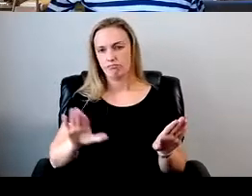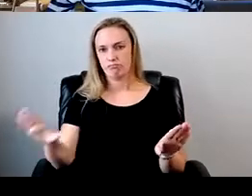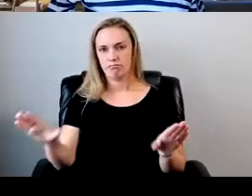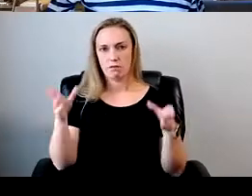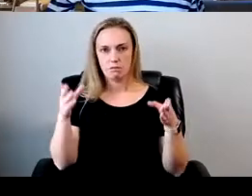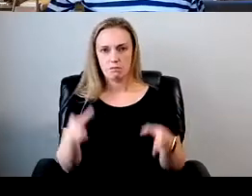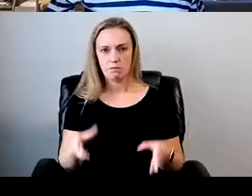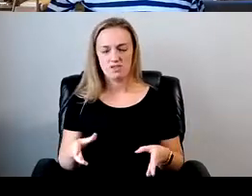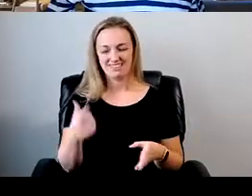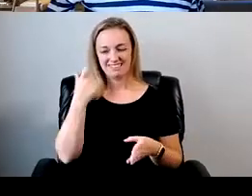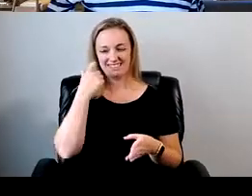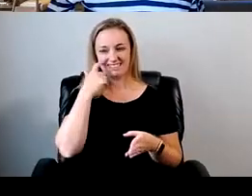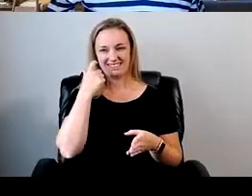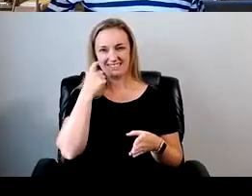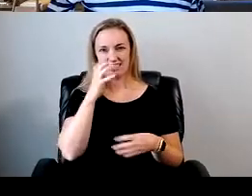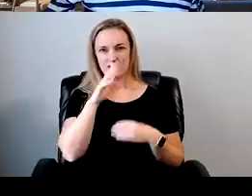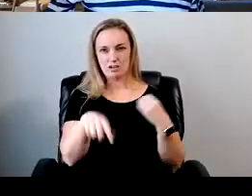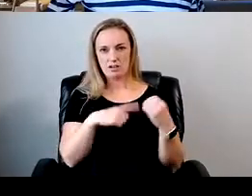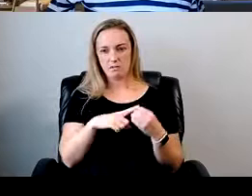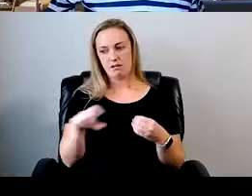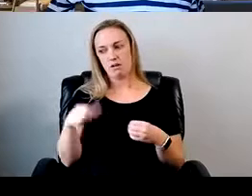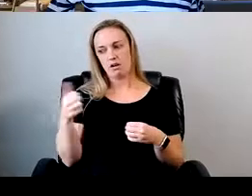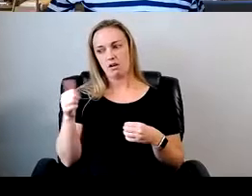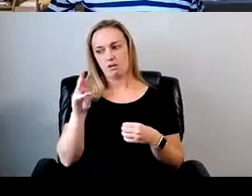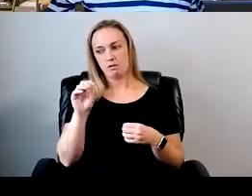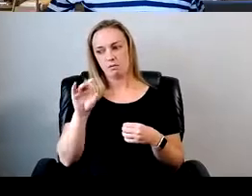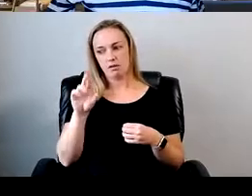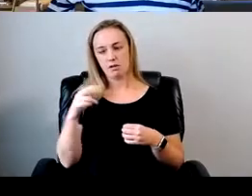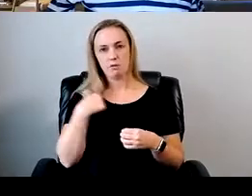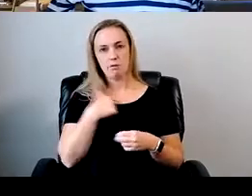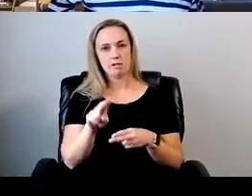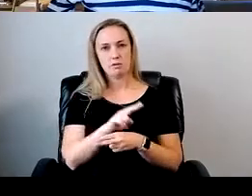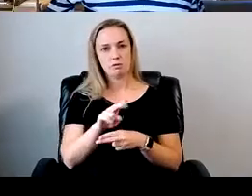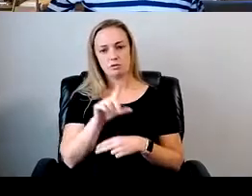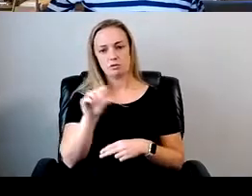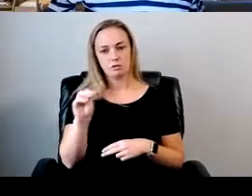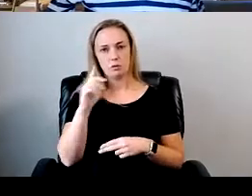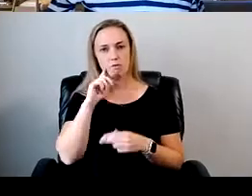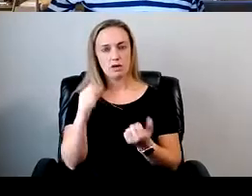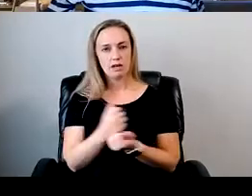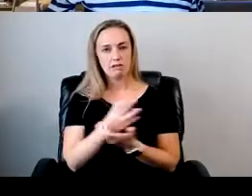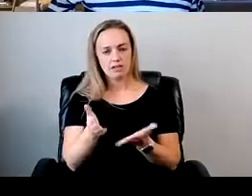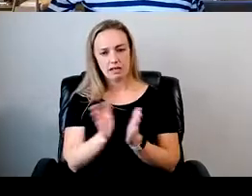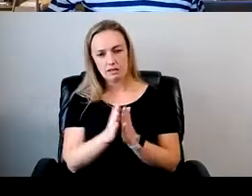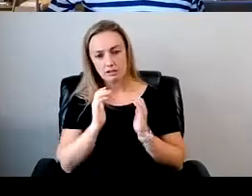And I know we talked about this recently on another webinar, but we've when using Zoom for everything, but you know, we can ask the client, do they just want to use a phone?